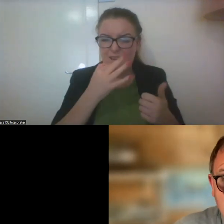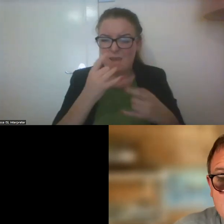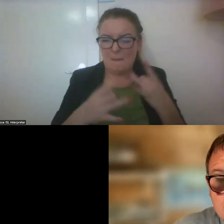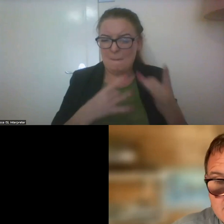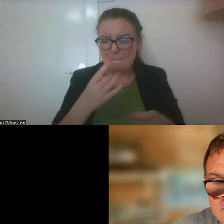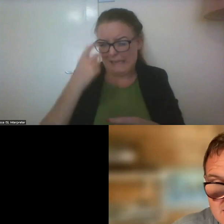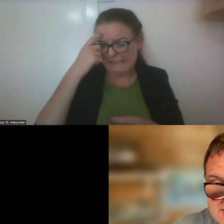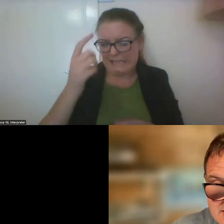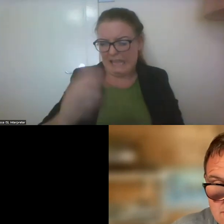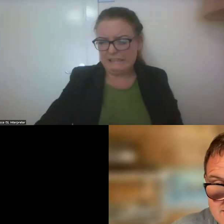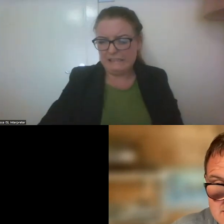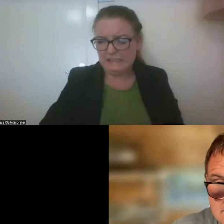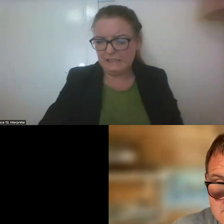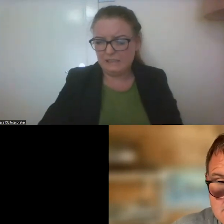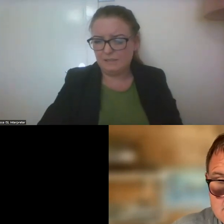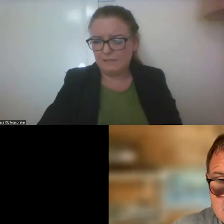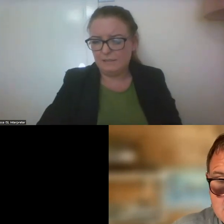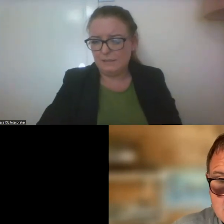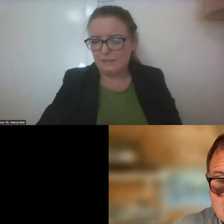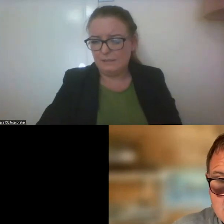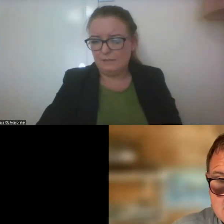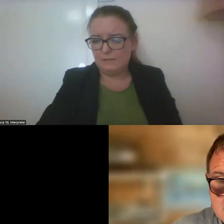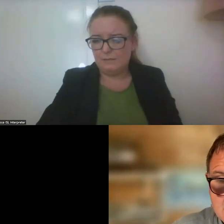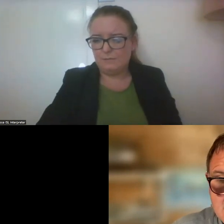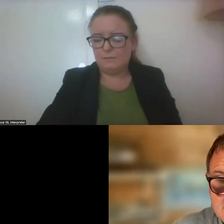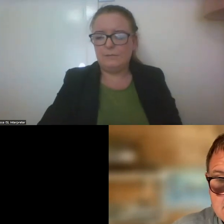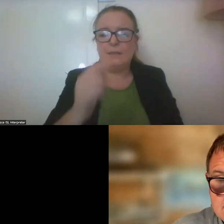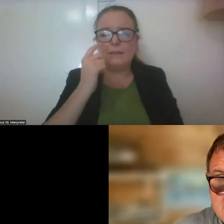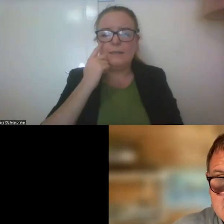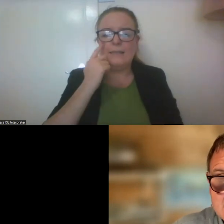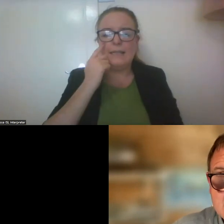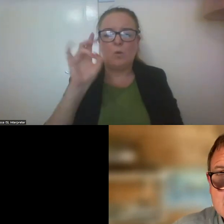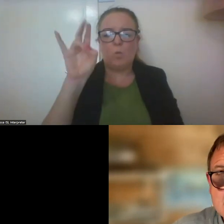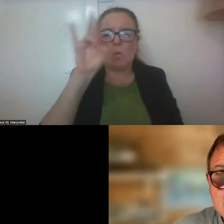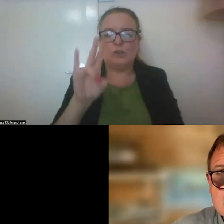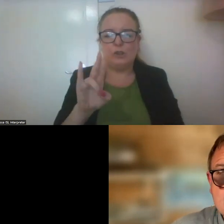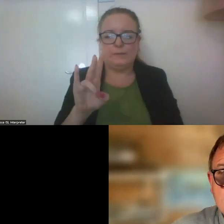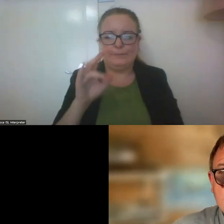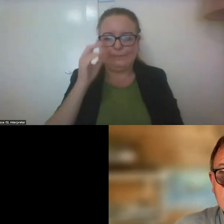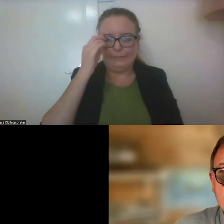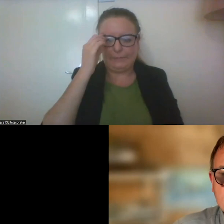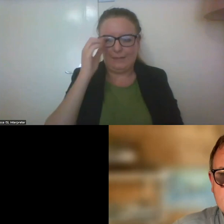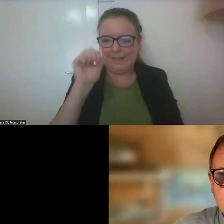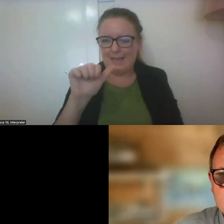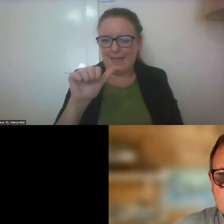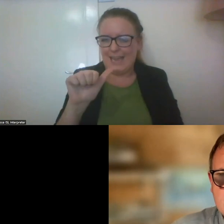Adrian, I see a question which I'm going to let you take. I think it's about the future of technology.